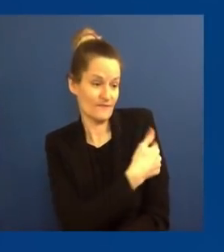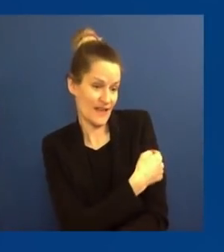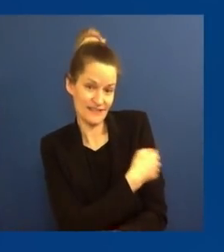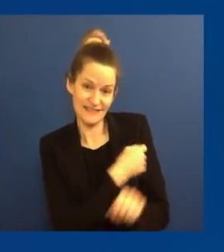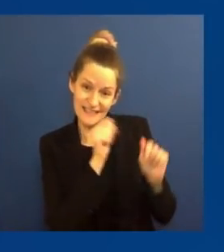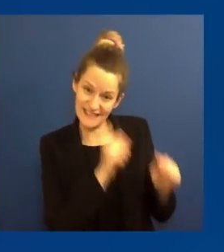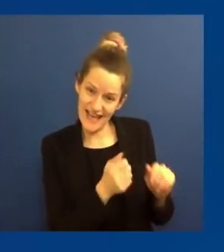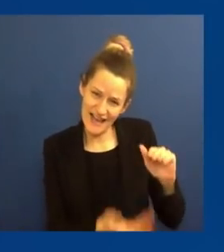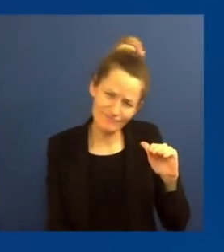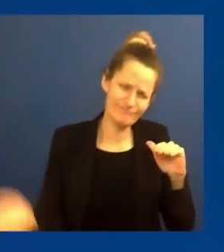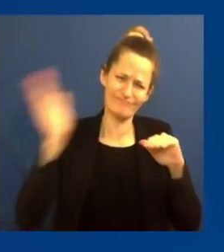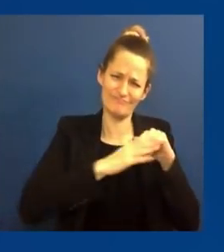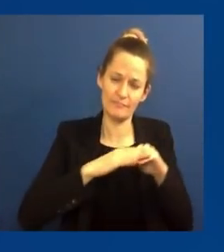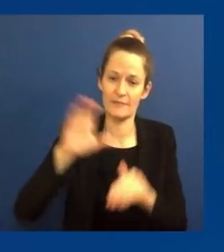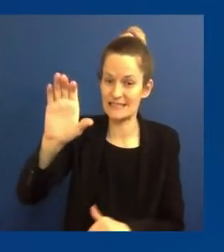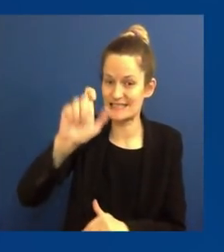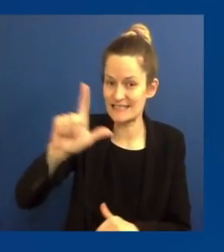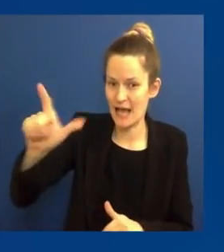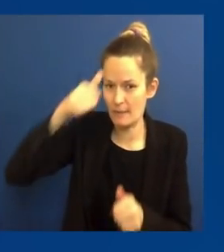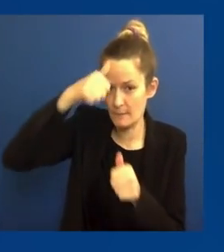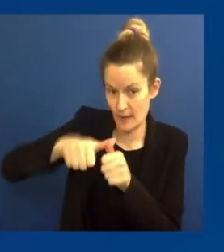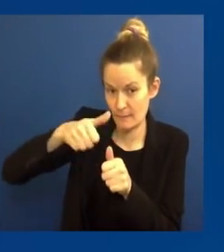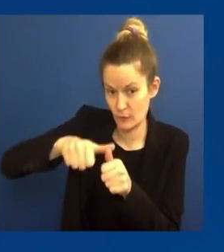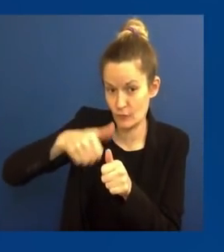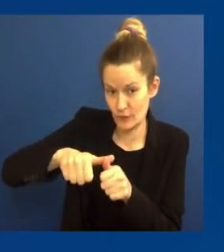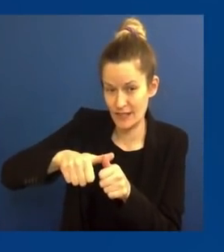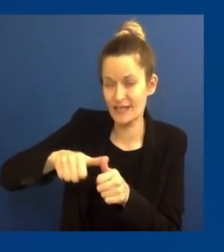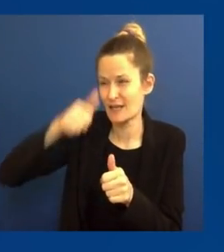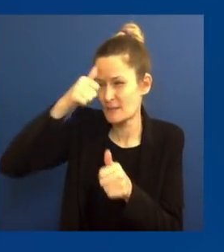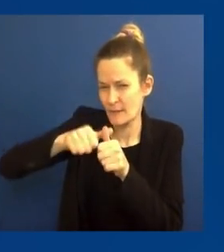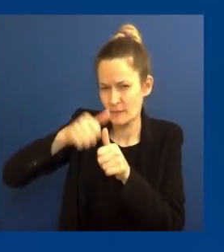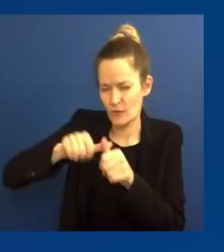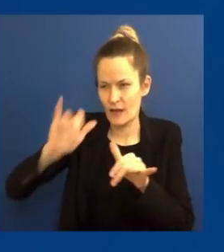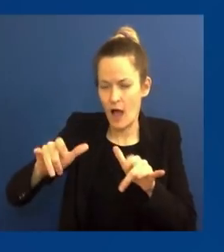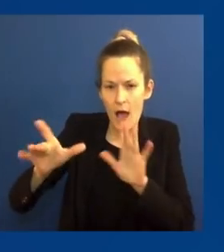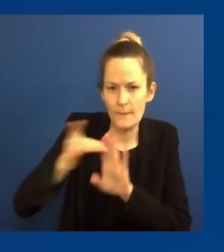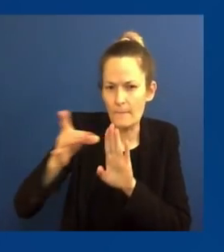from Alpha, to Beta, to Delta, to Omicron. Next slide.